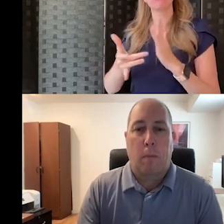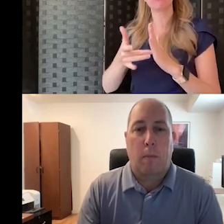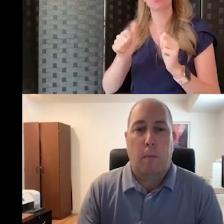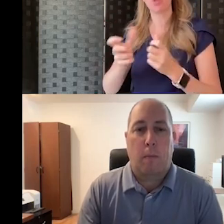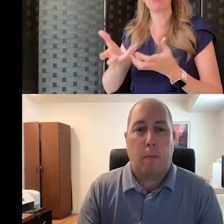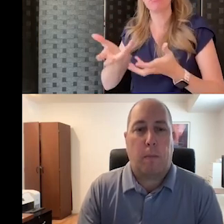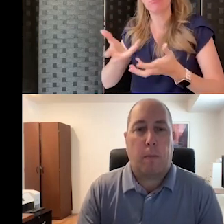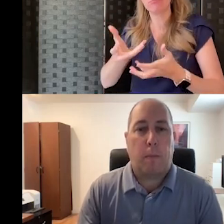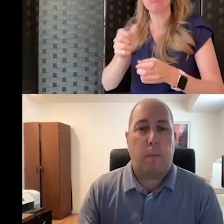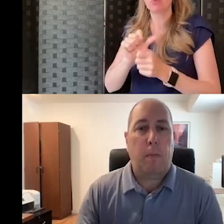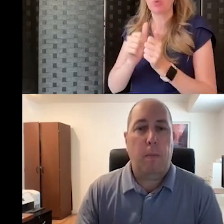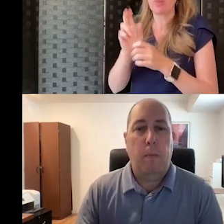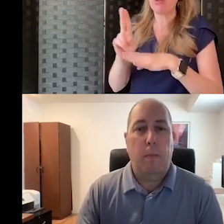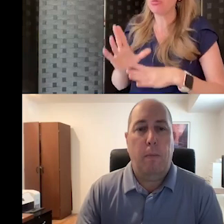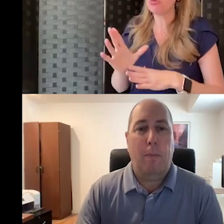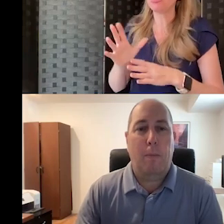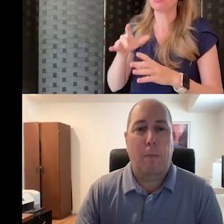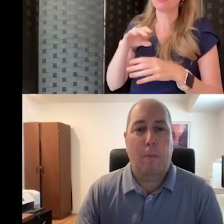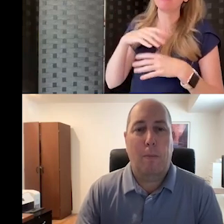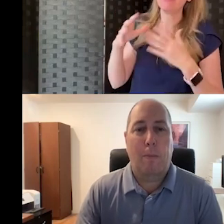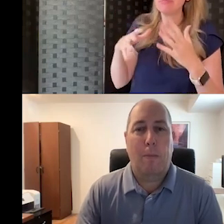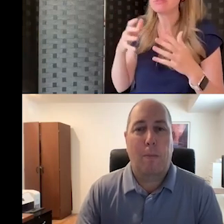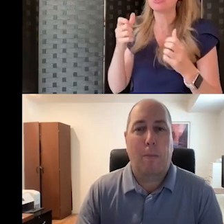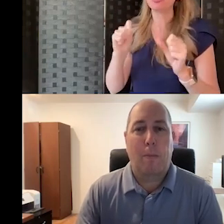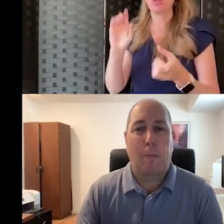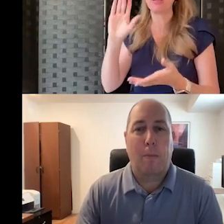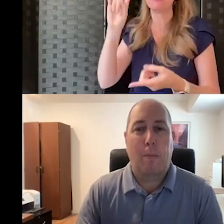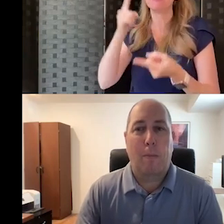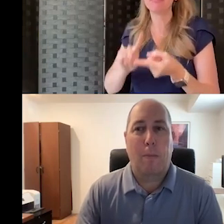where the user is in the context to try to make it less awful, and I'm keeping that answer brief